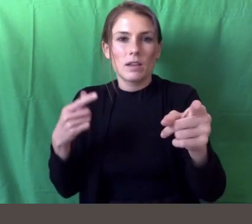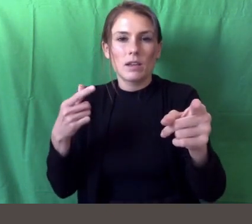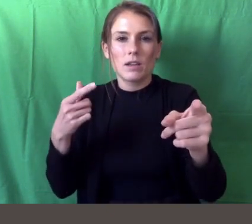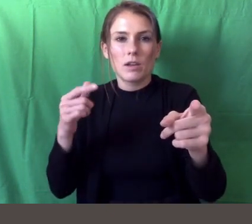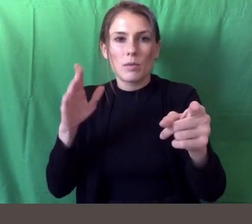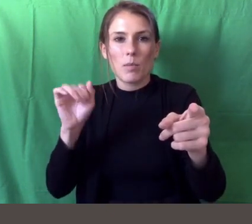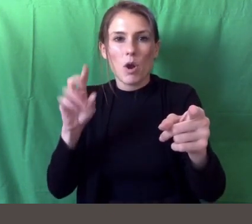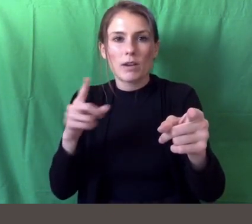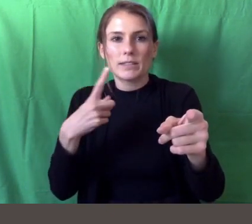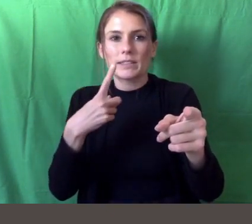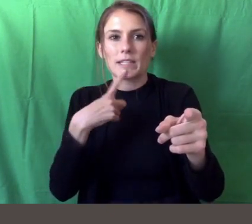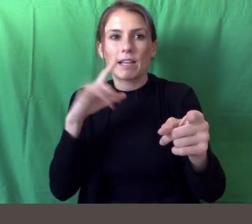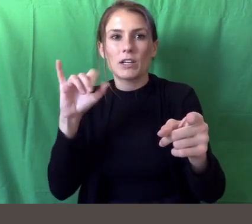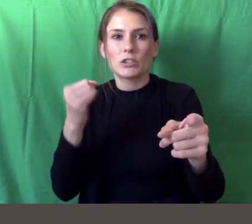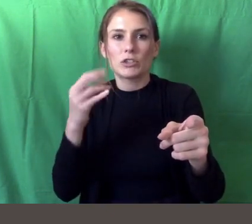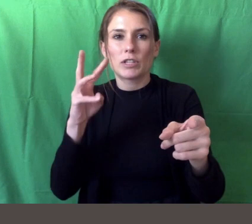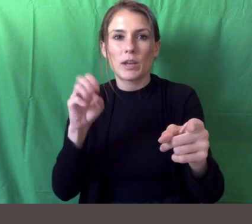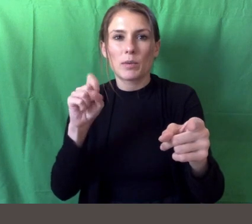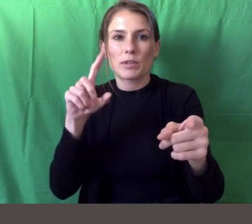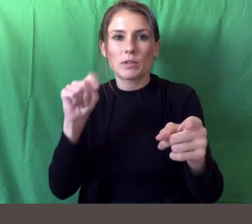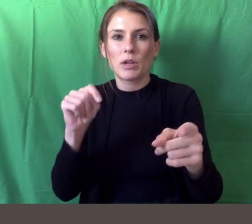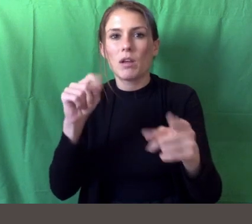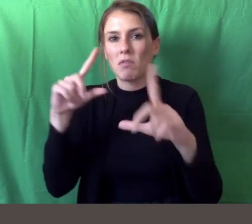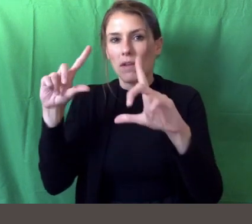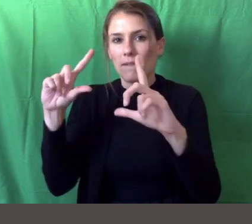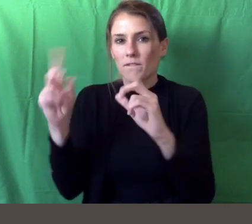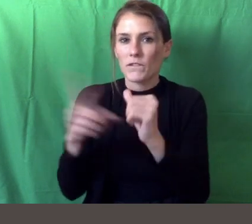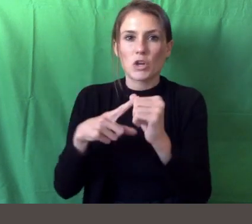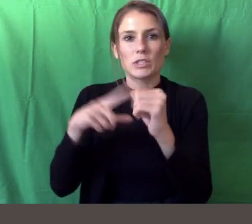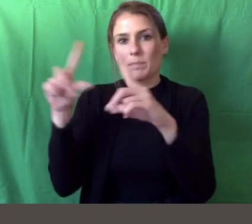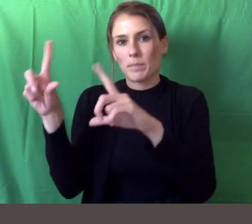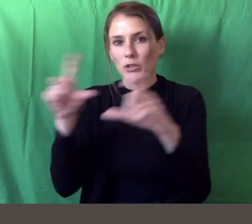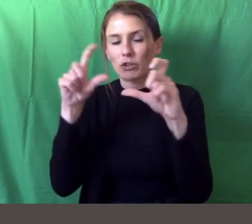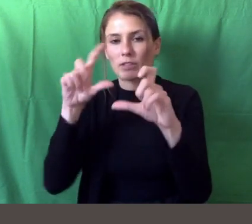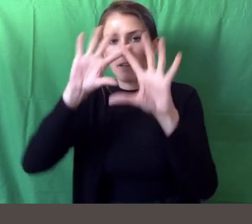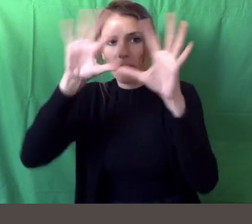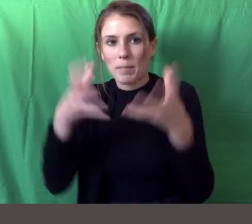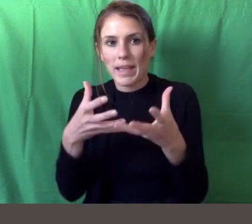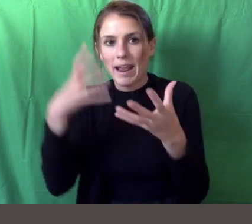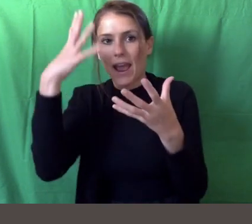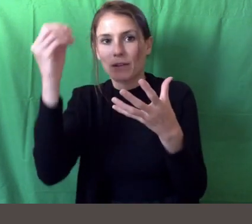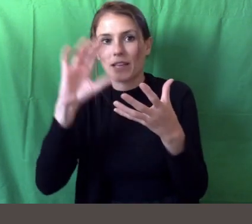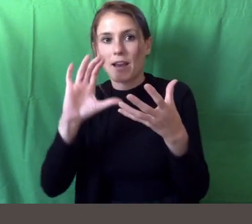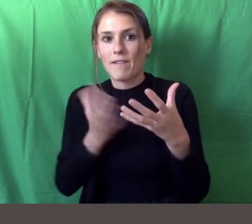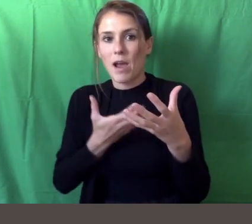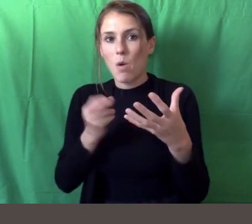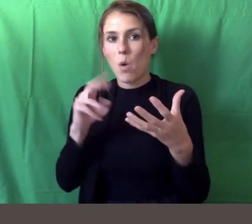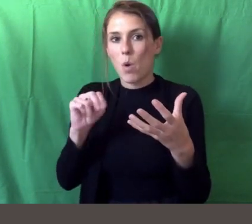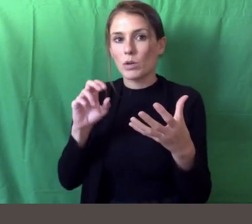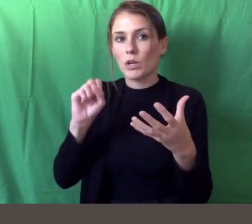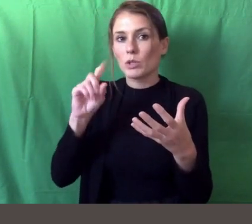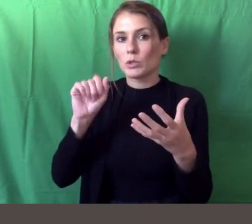took the very first pictures of a planet outside of our own solar system. Now, the entities here are correct.